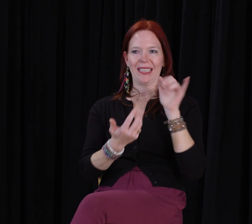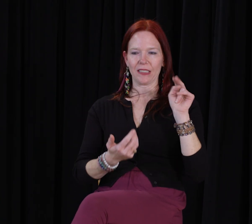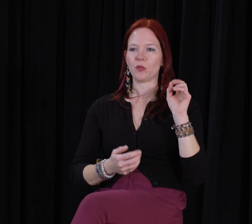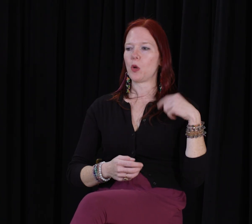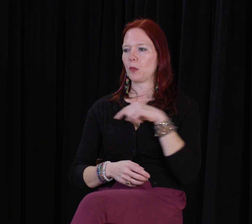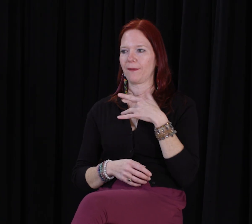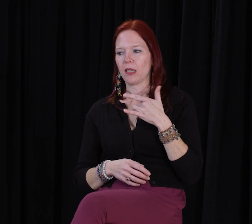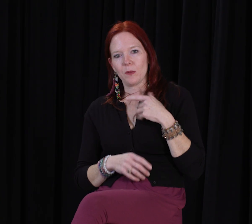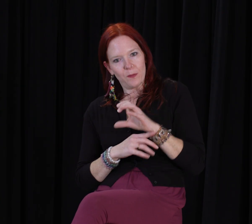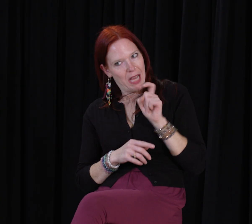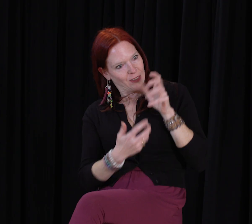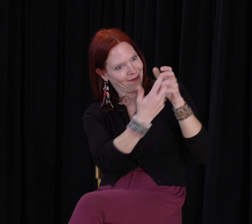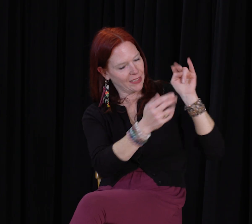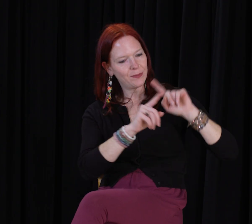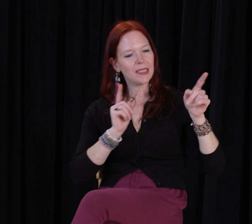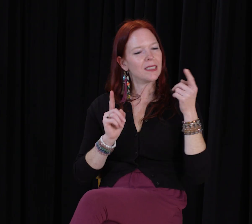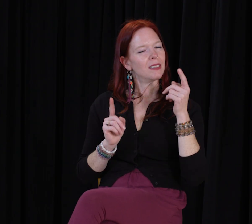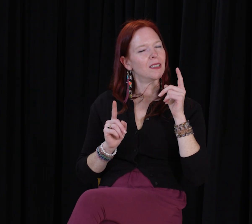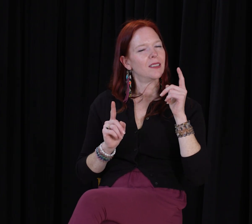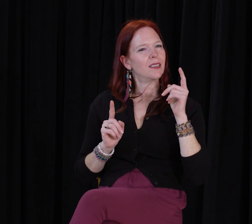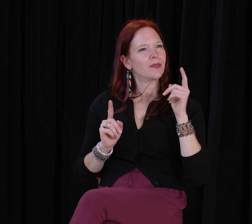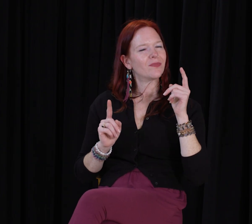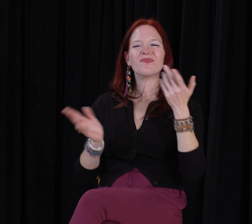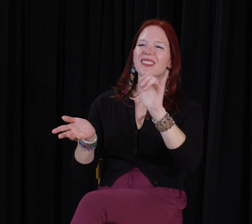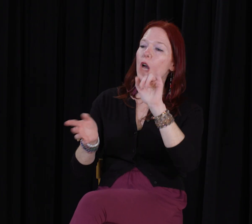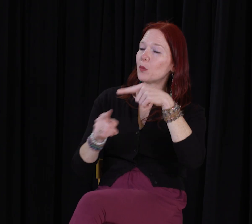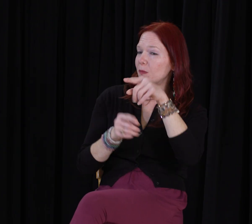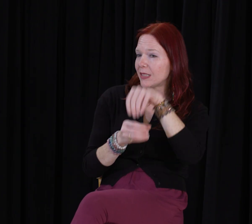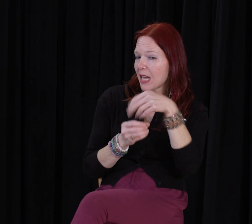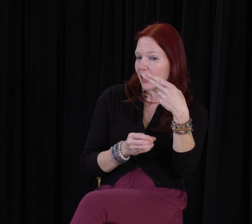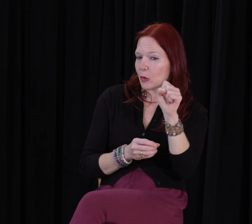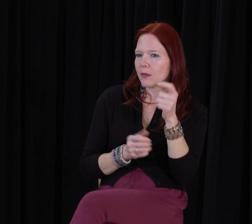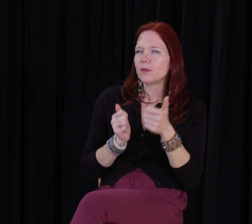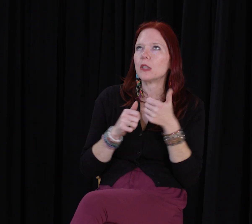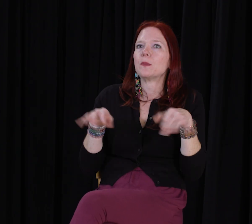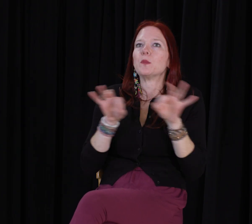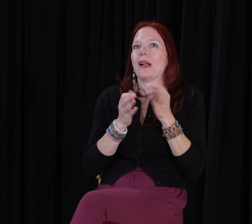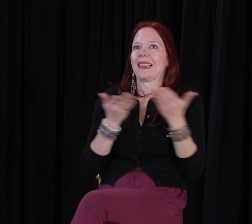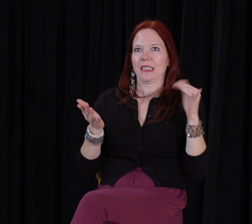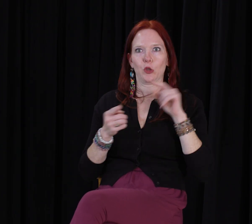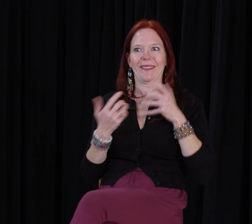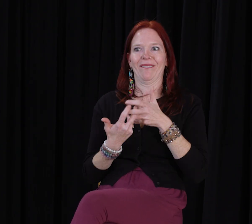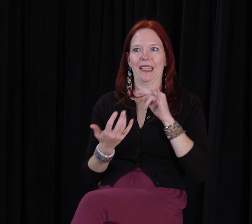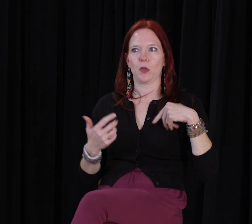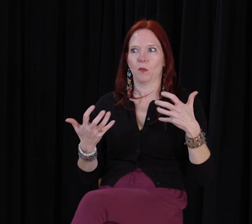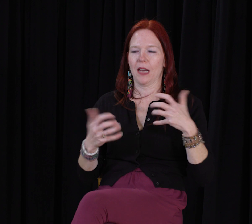and so we sort of force ourselves to. For example, when you're in high school, the most important thing is to fit in, right?